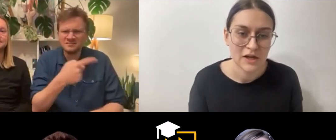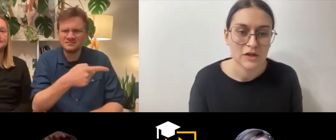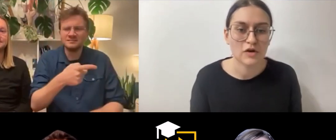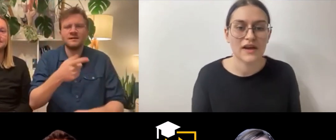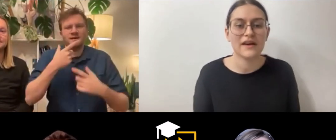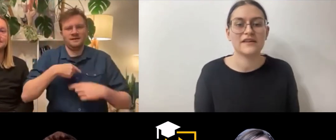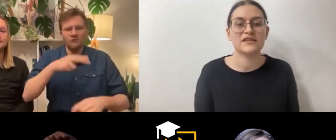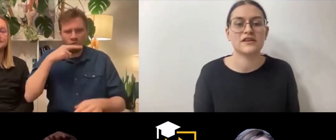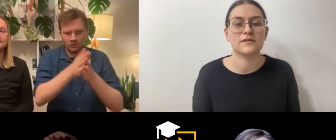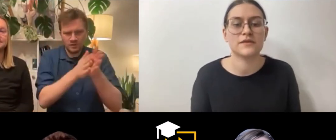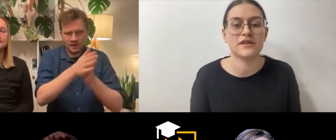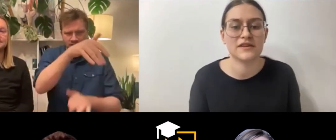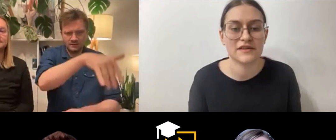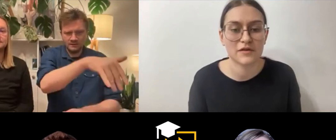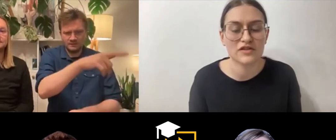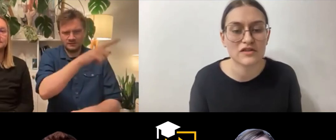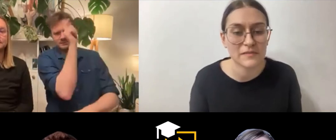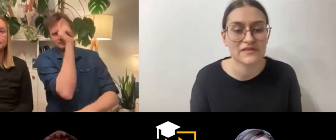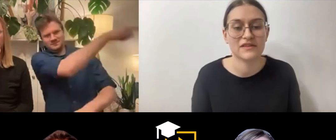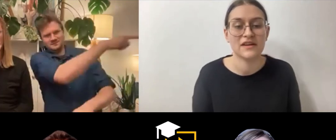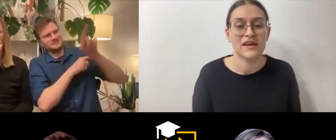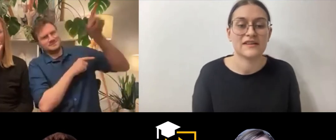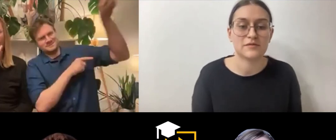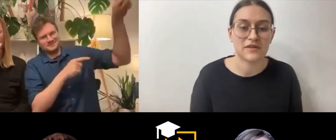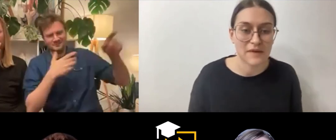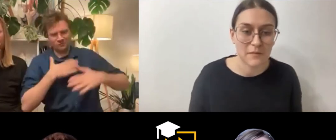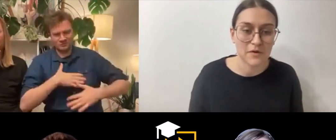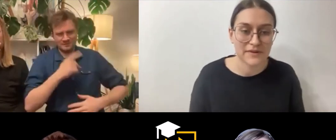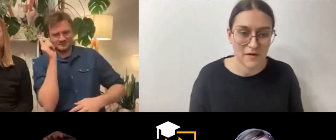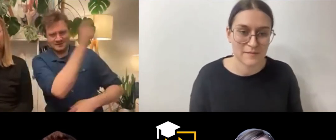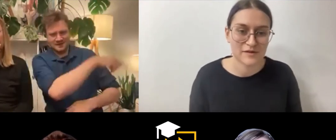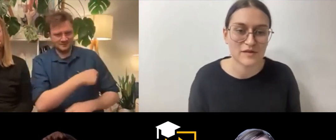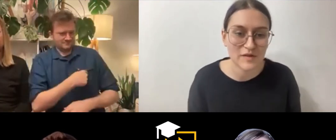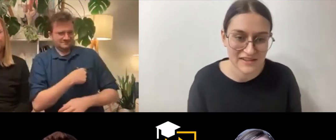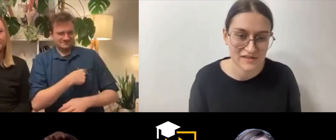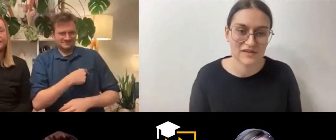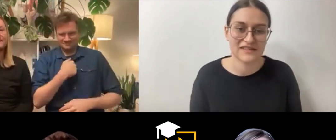I would contact my mom and ask what sounds I was hearing.